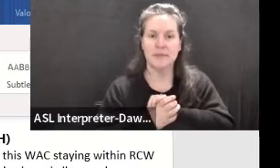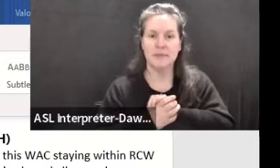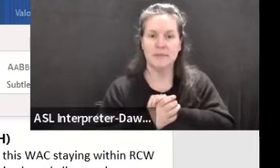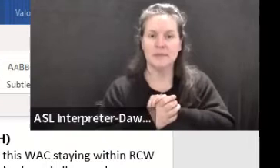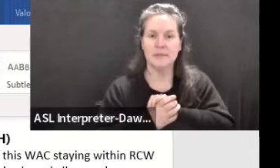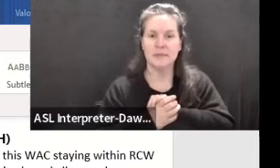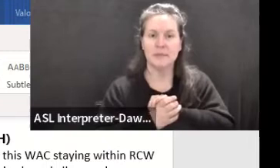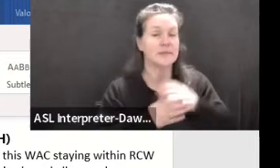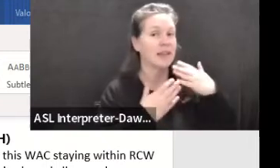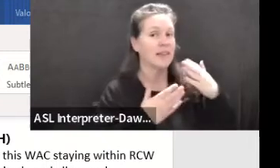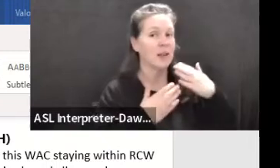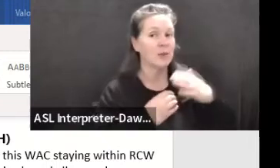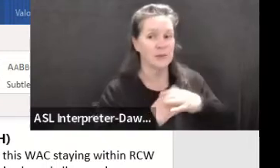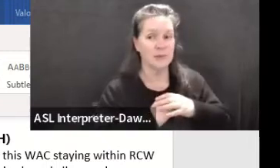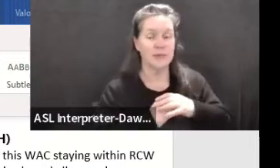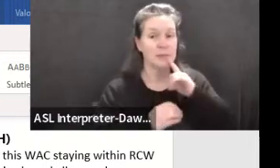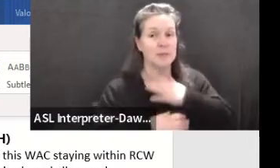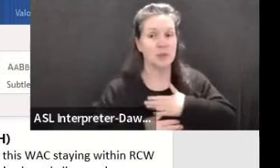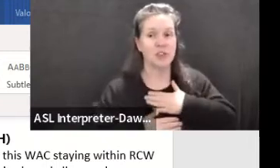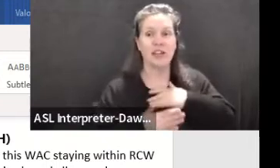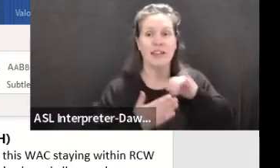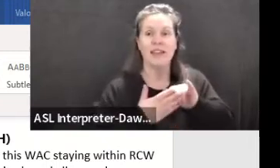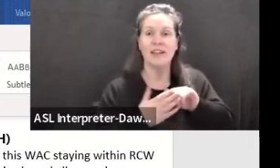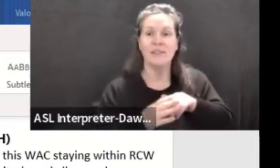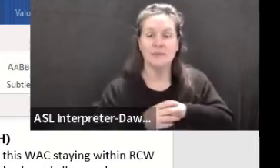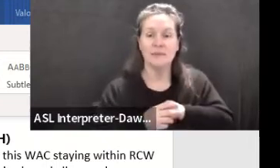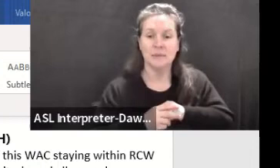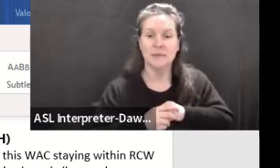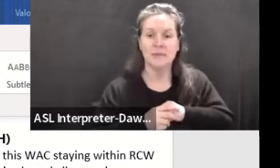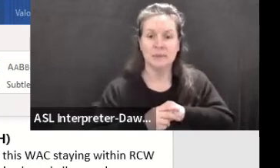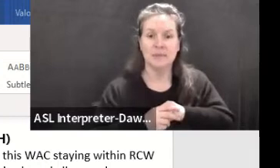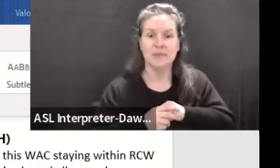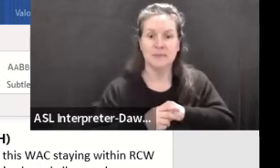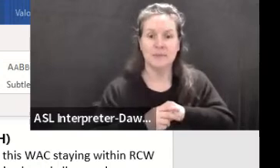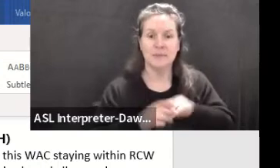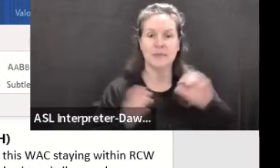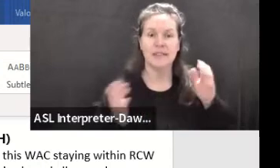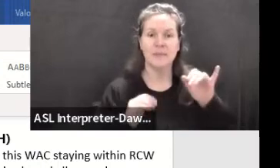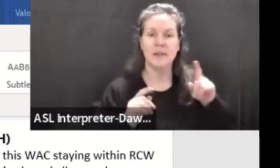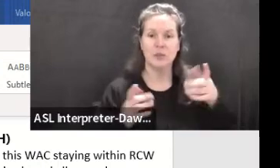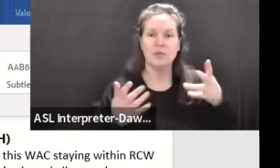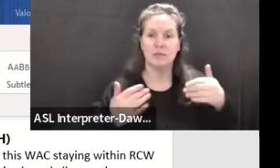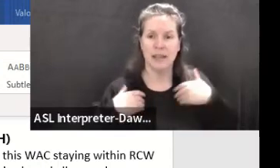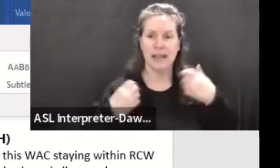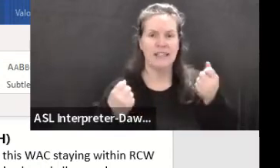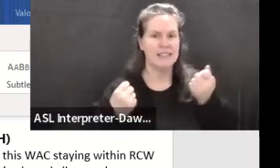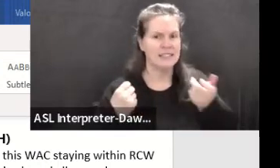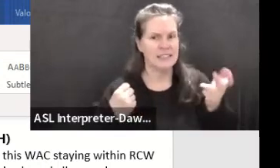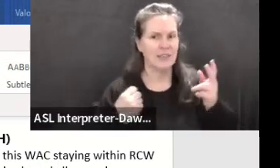[Ashley] Thank you, I really appreciate that. And it seems like you've had quite a bit of questions in the chat,